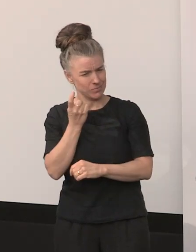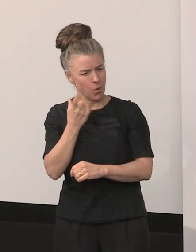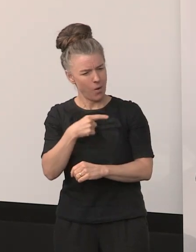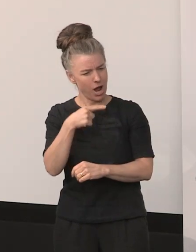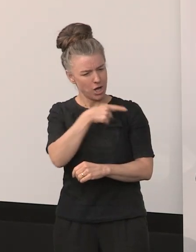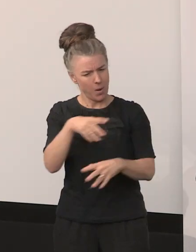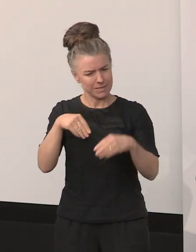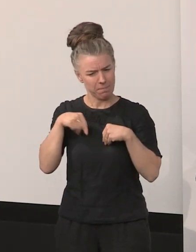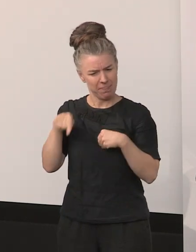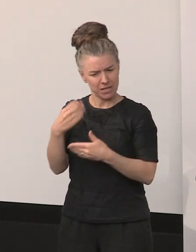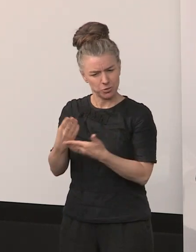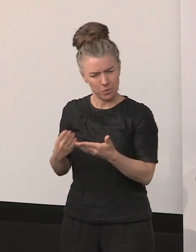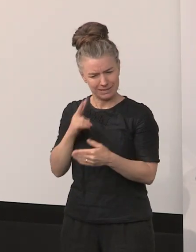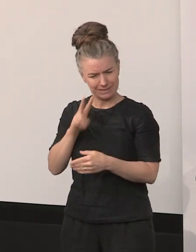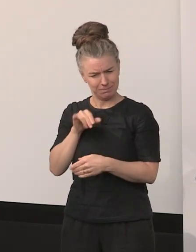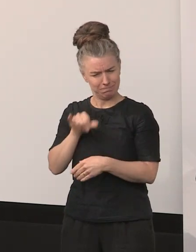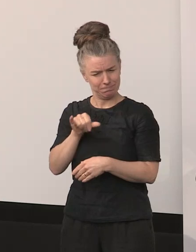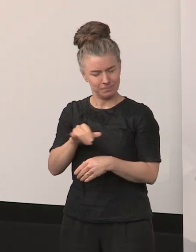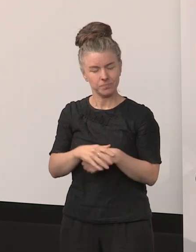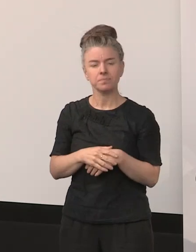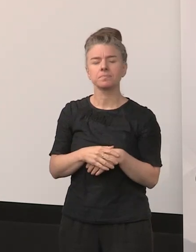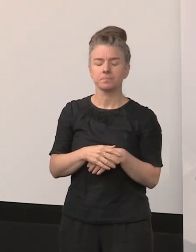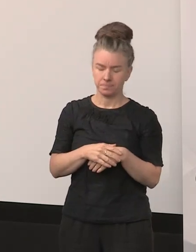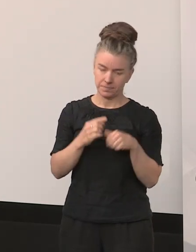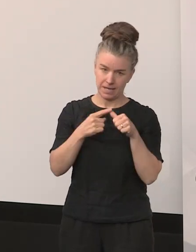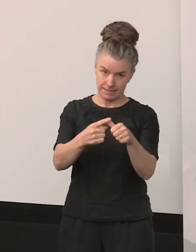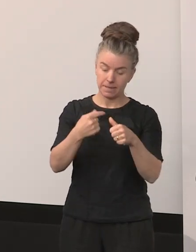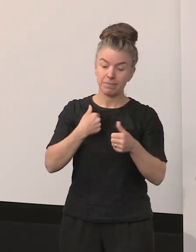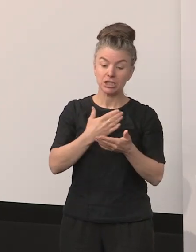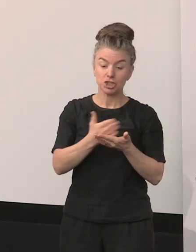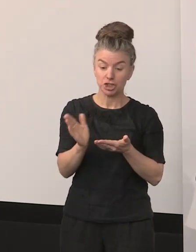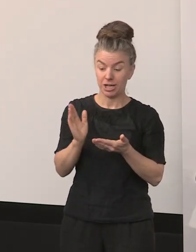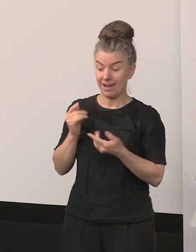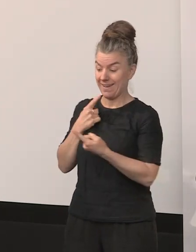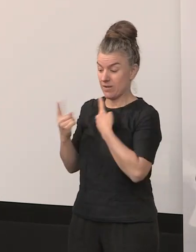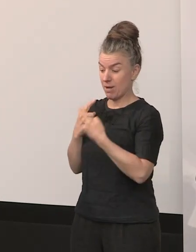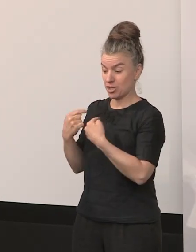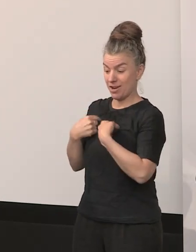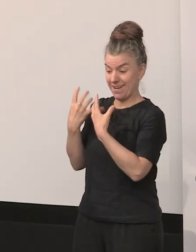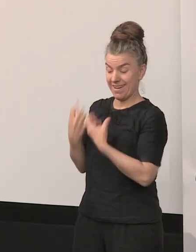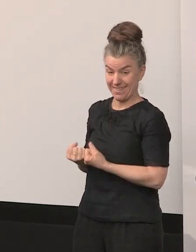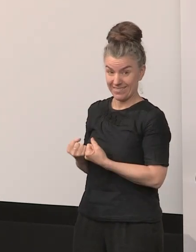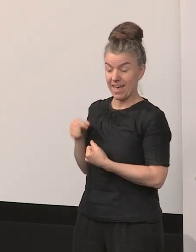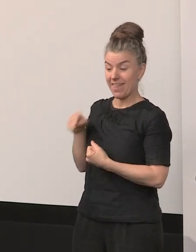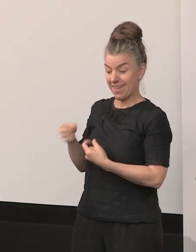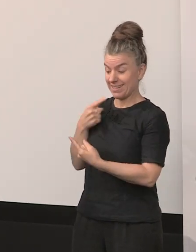the women got lost and ended up at a friend's place? Can you just explain to us why you're obviously buying the story?